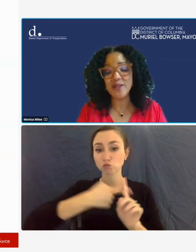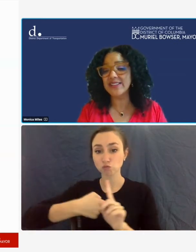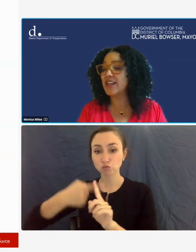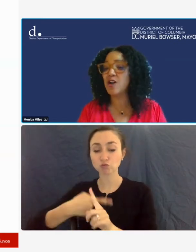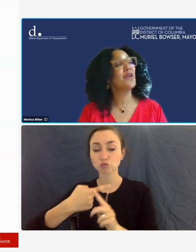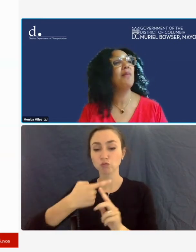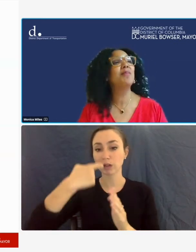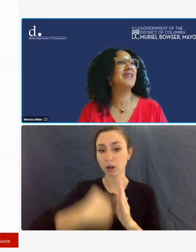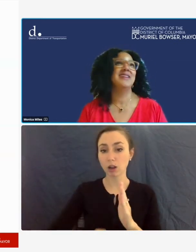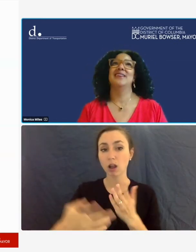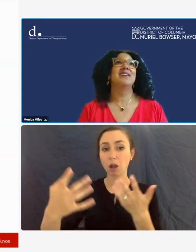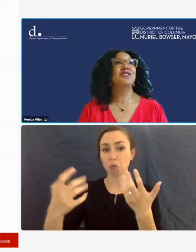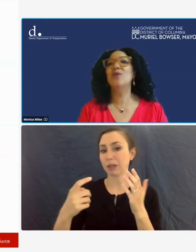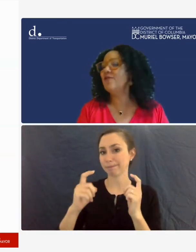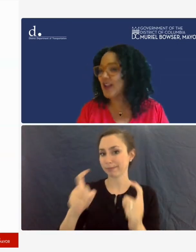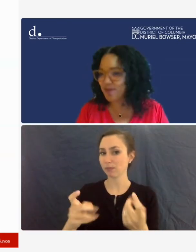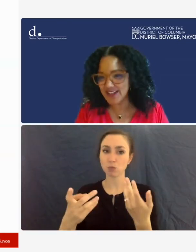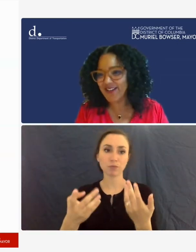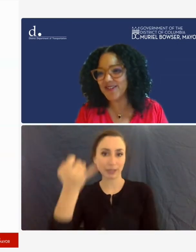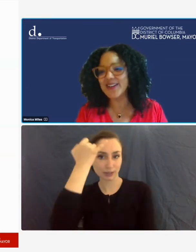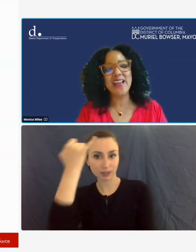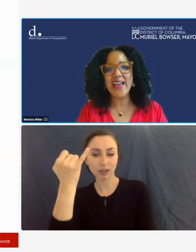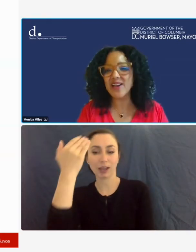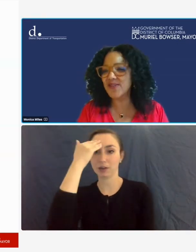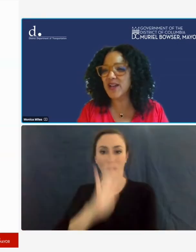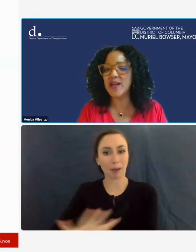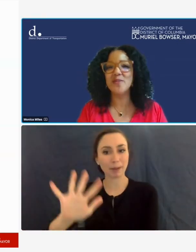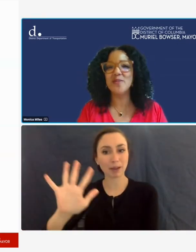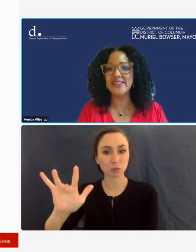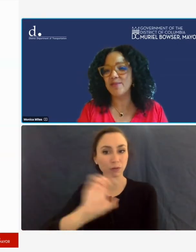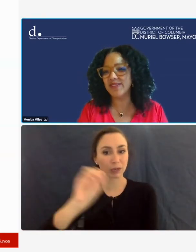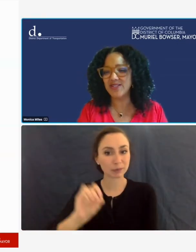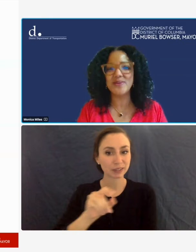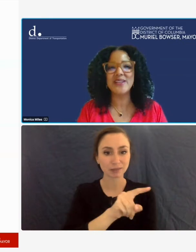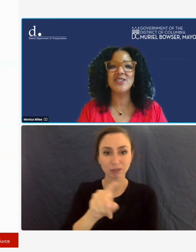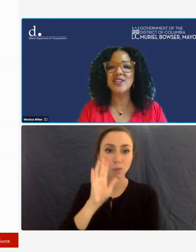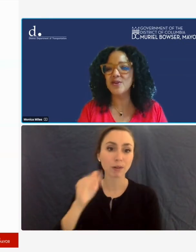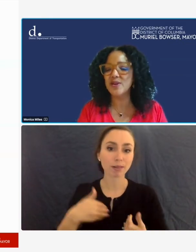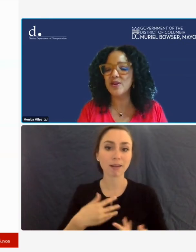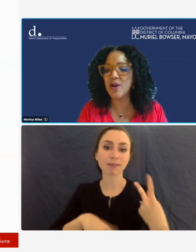i know probably 25 of you are gonna have um this type of situation if you're um if